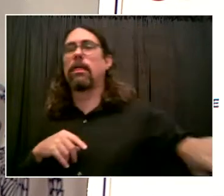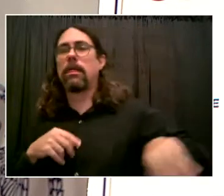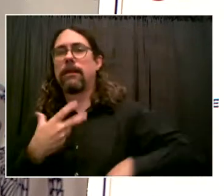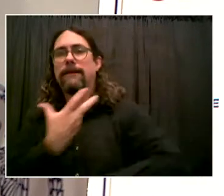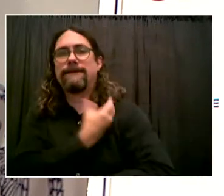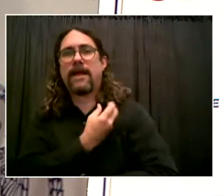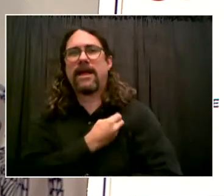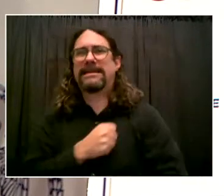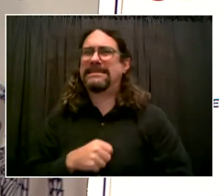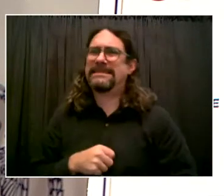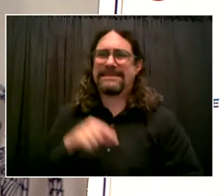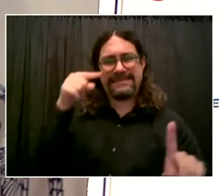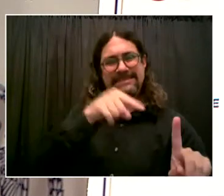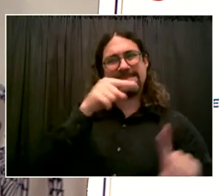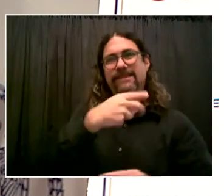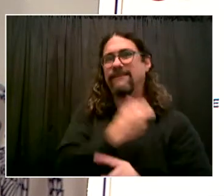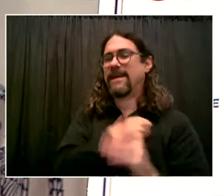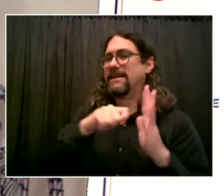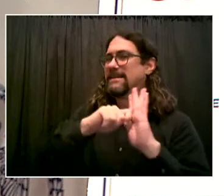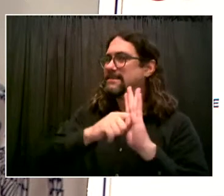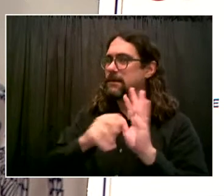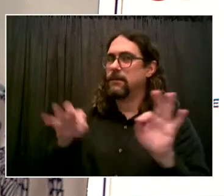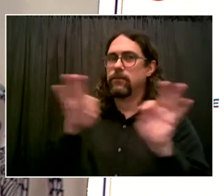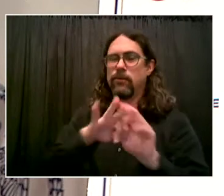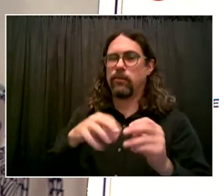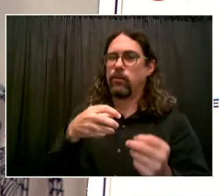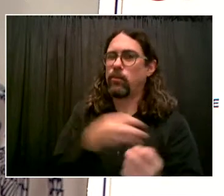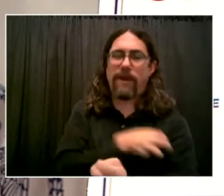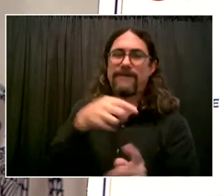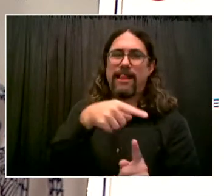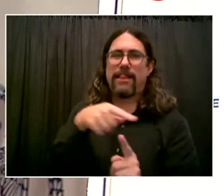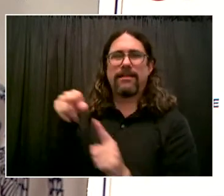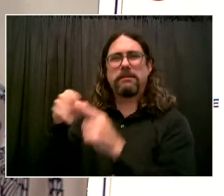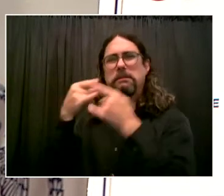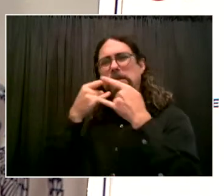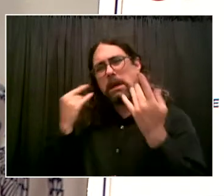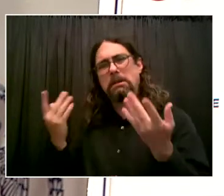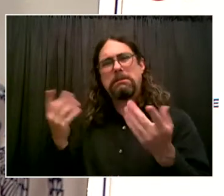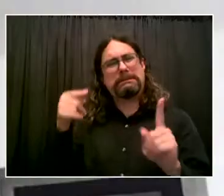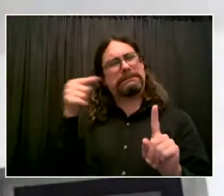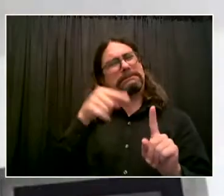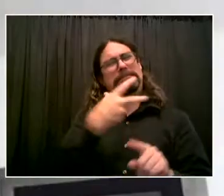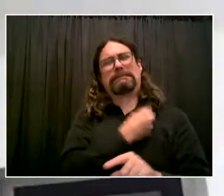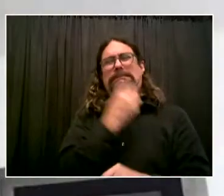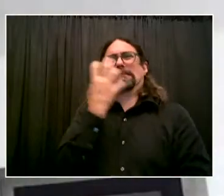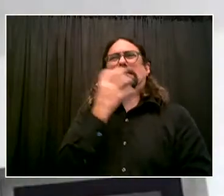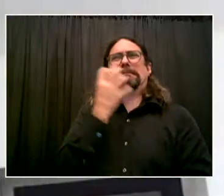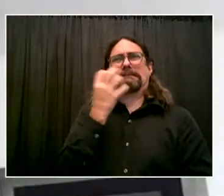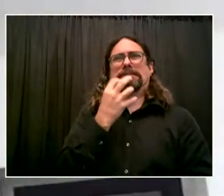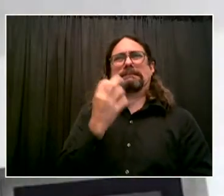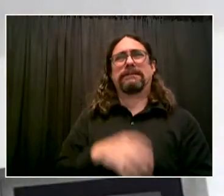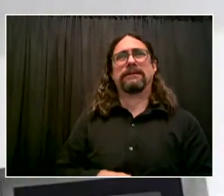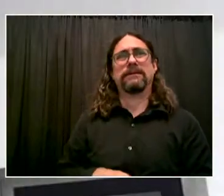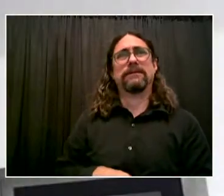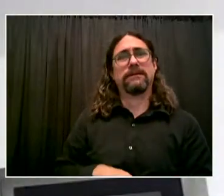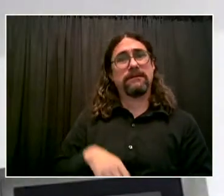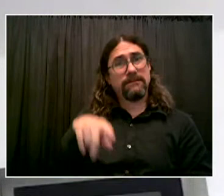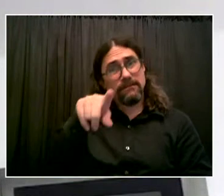GETTING INSANE AT THIS POINT. HAVE TO BE BLUNT ABOUT IT. IF 'YOURNE OT GETTING VACCINATED YOUR CAUSING HARM TO